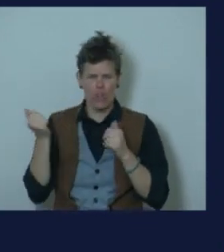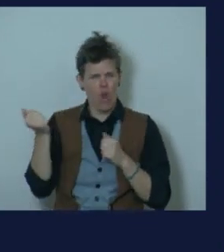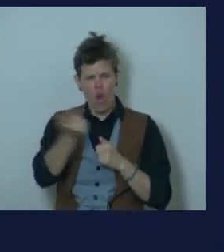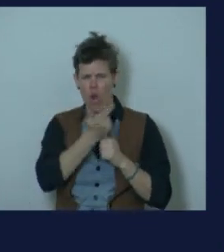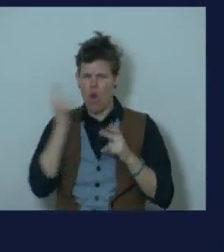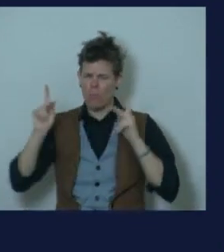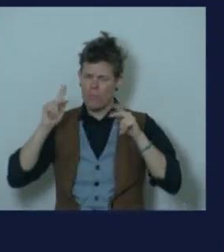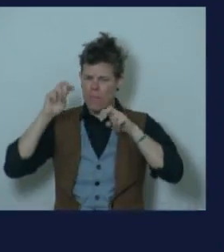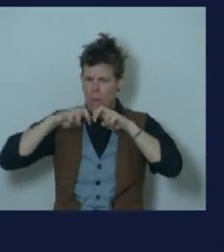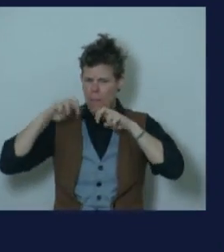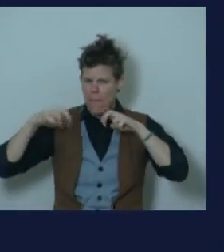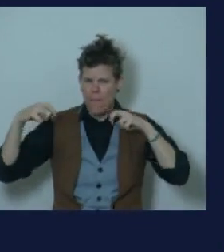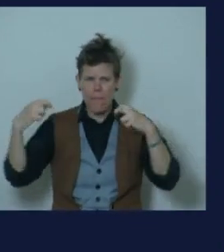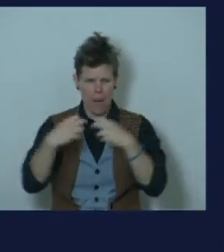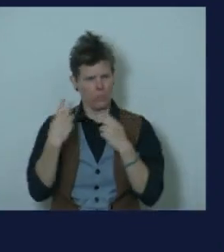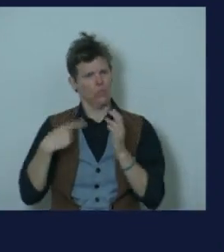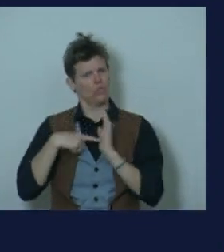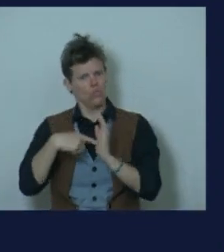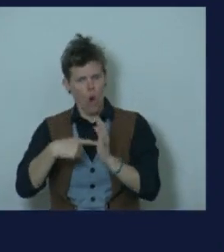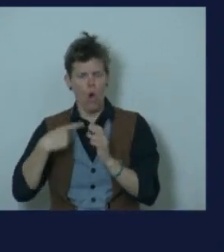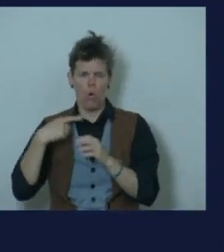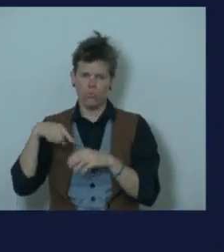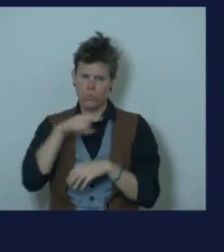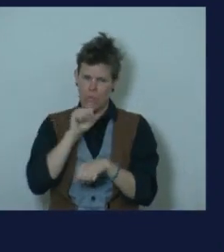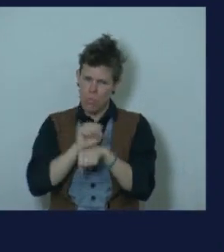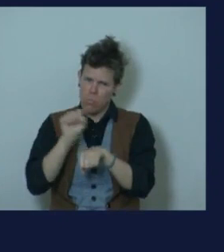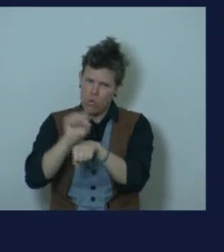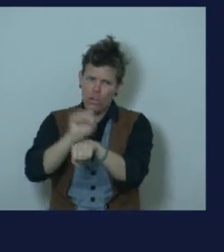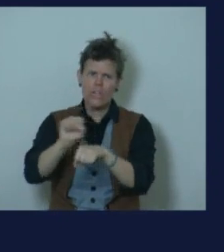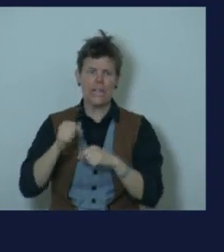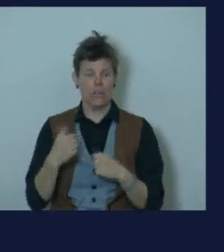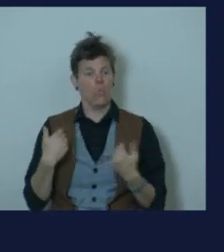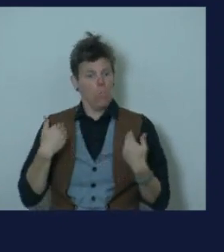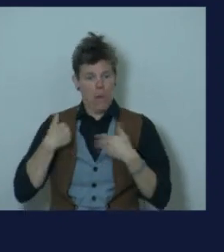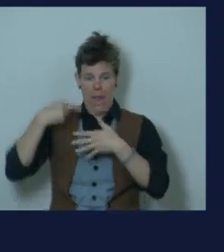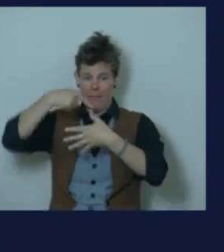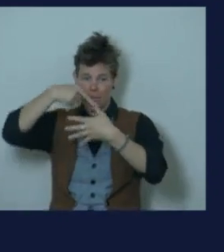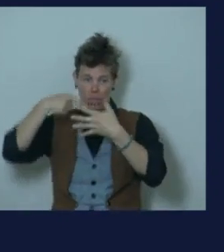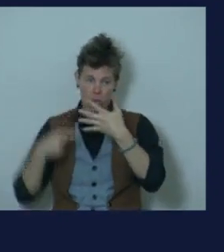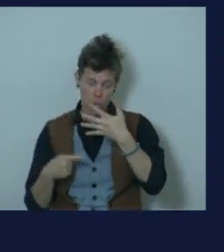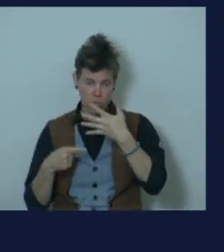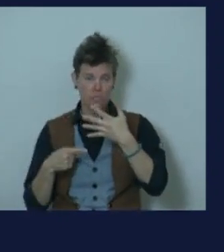WE HAVE GROCERY STORES. WE HAVE BIG BUSINESS.